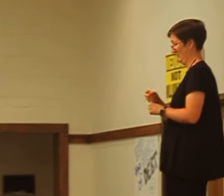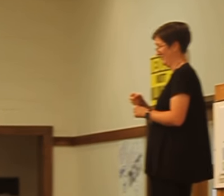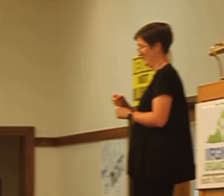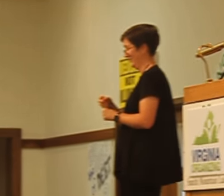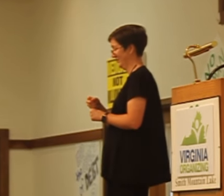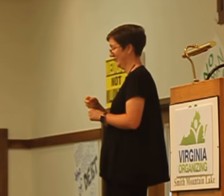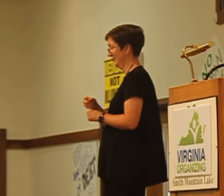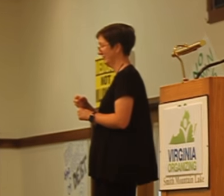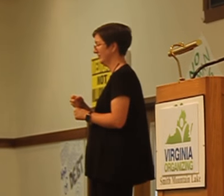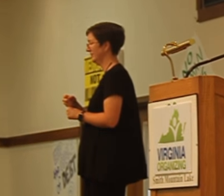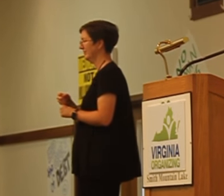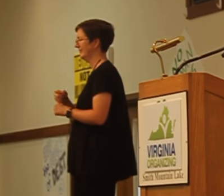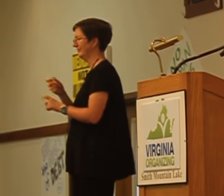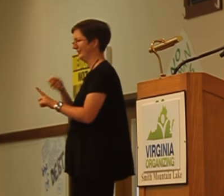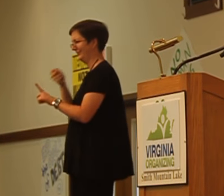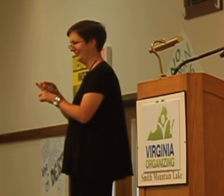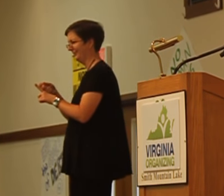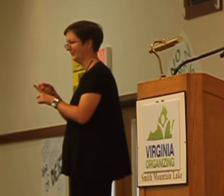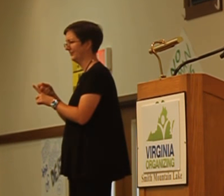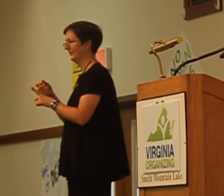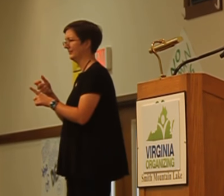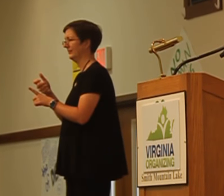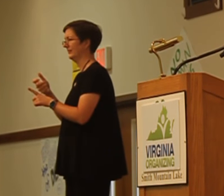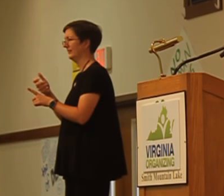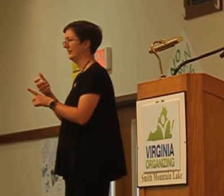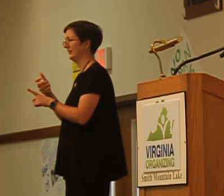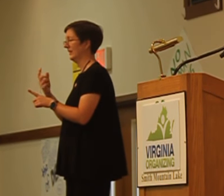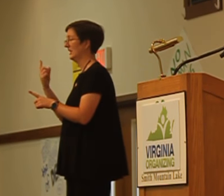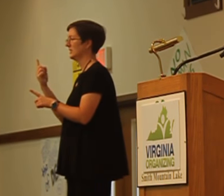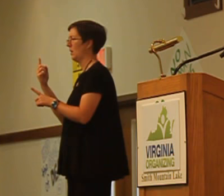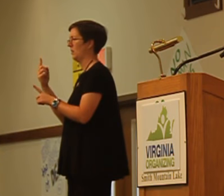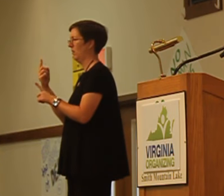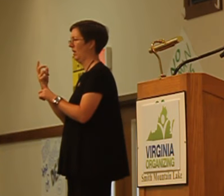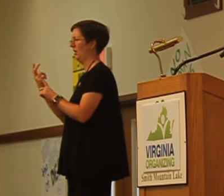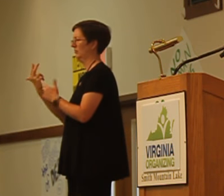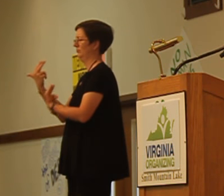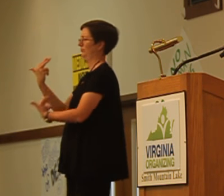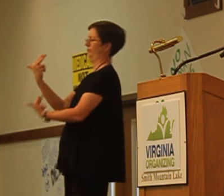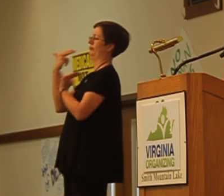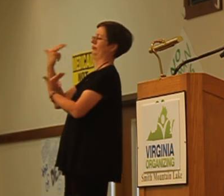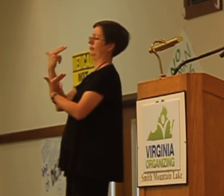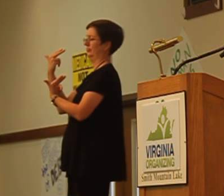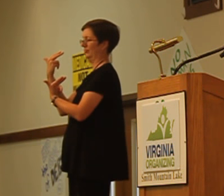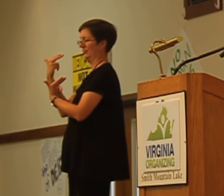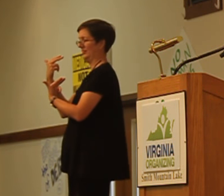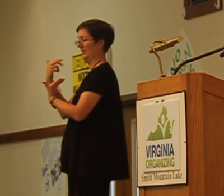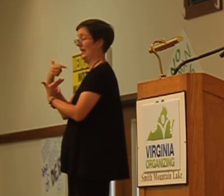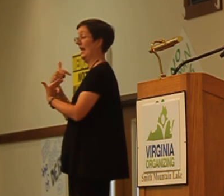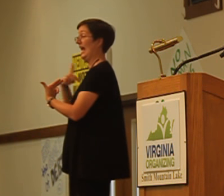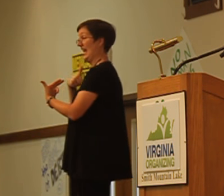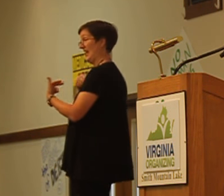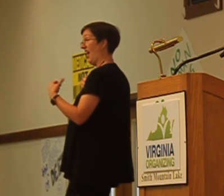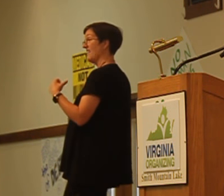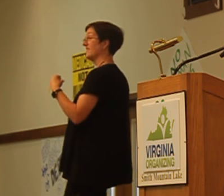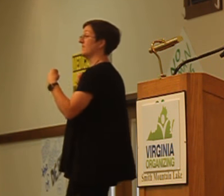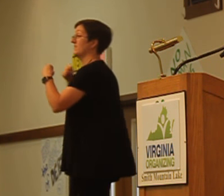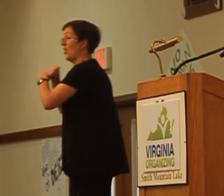I was in a situation where I was being mugged, and I fought back to protect myself,